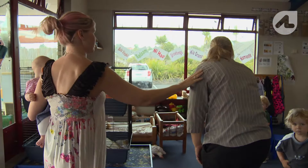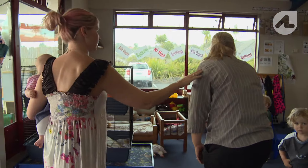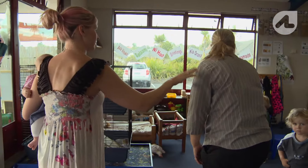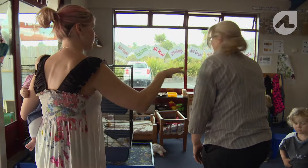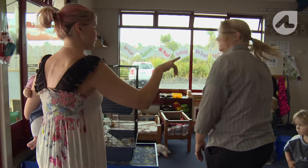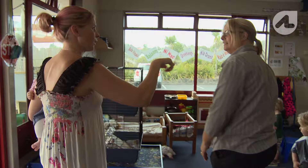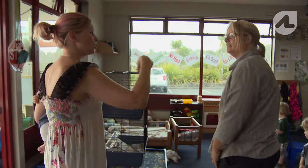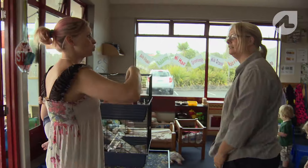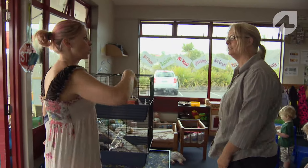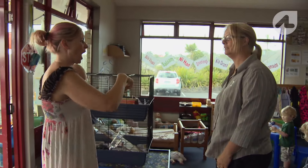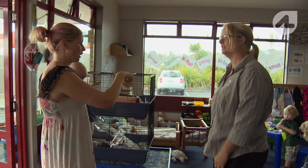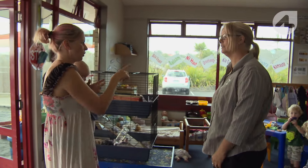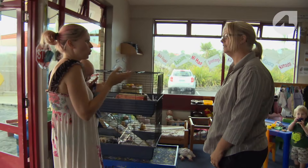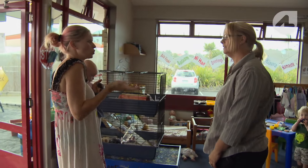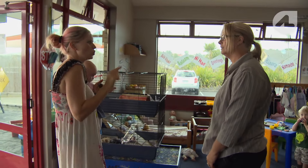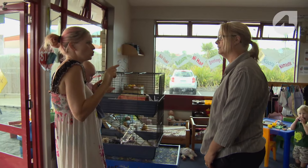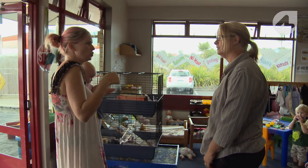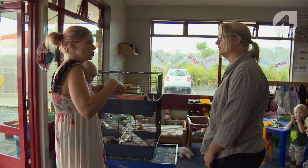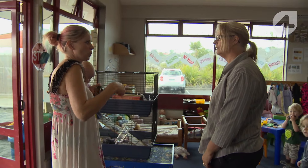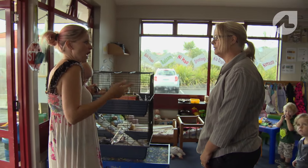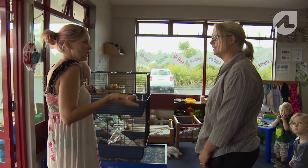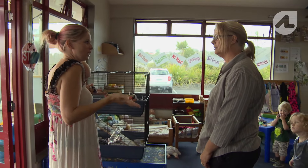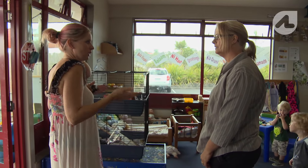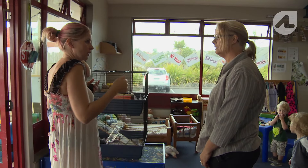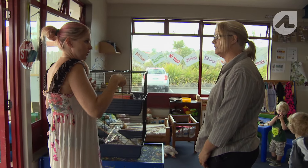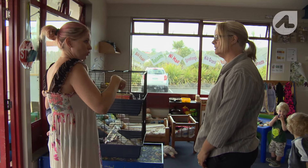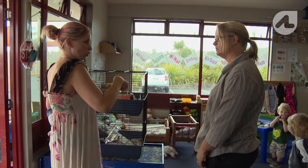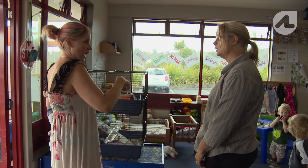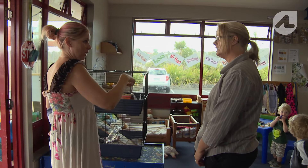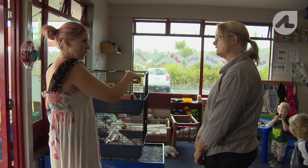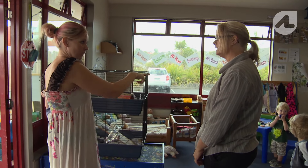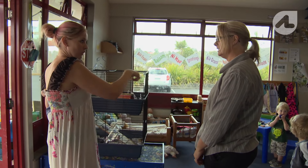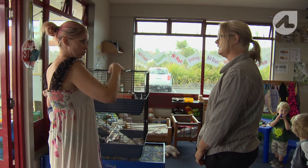Excuse me, today, what are they going to be doing today? (Teacher) Toilet?